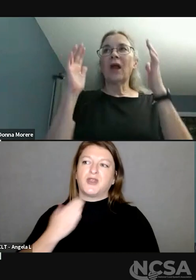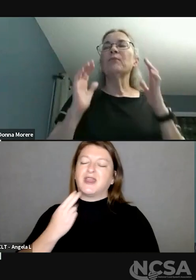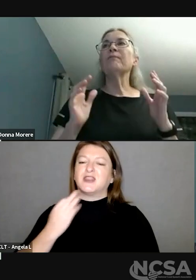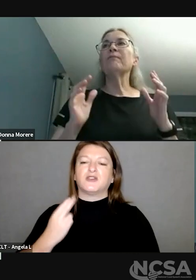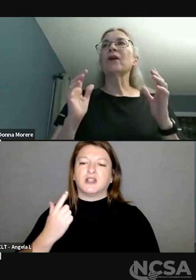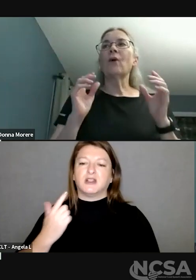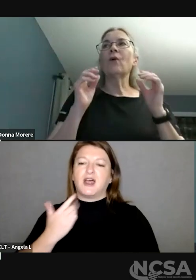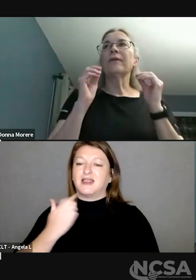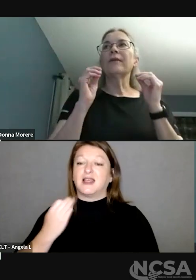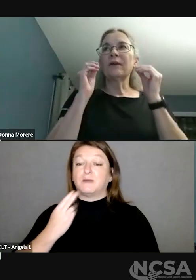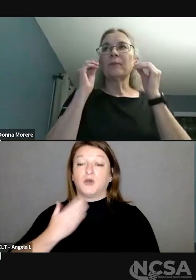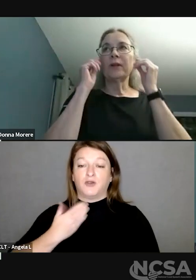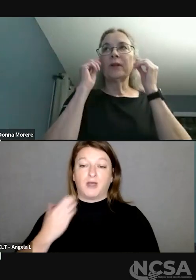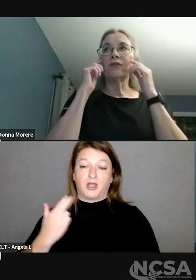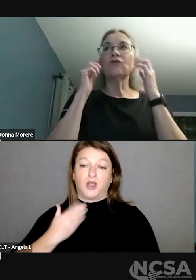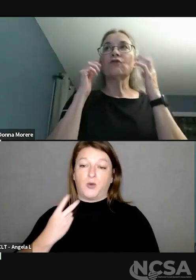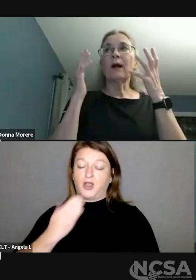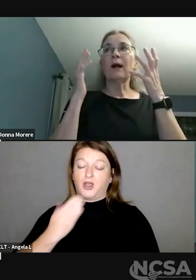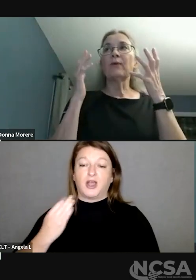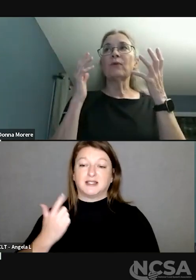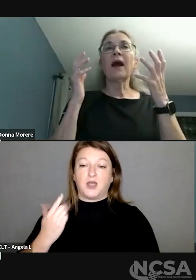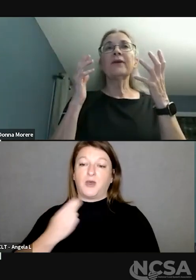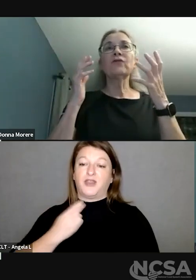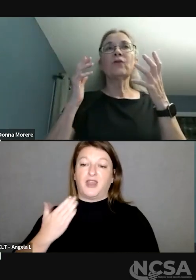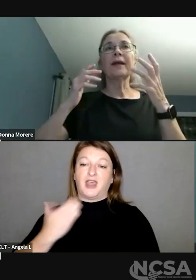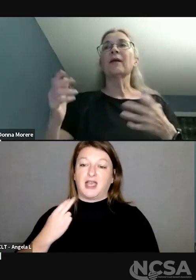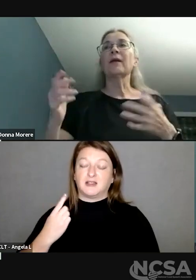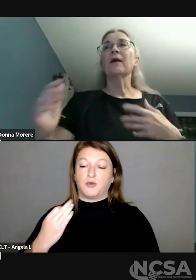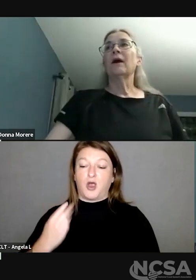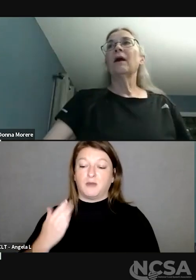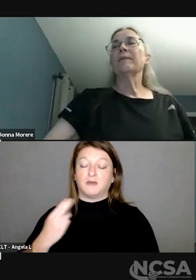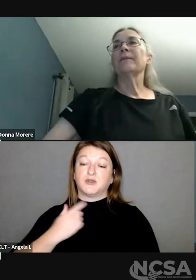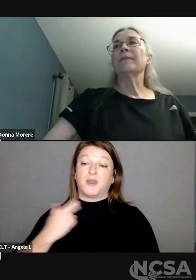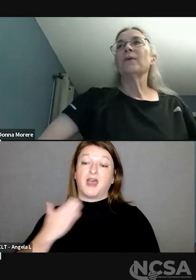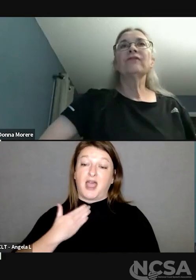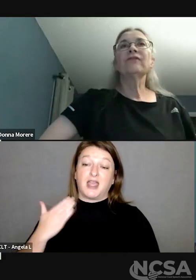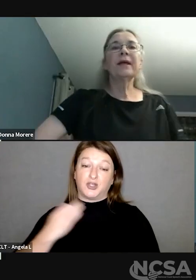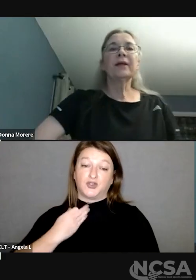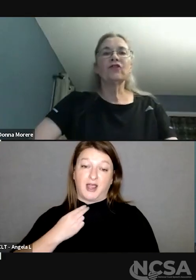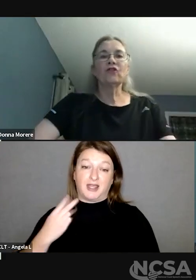less movement going on that someone that has problems with eye tracking has managed.